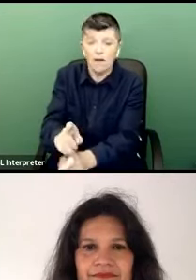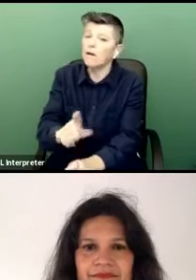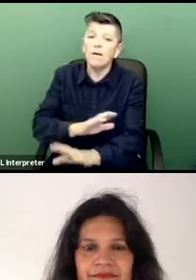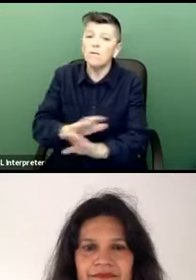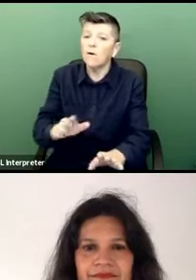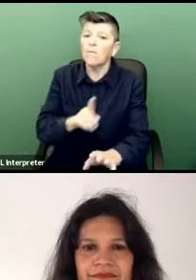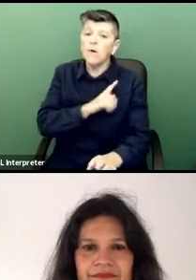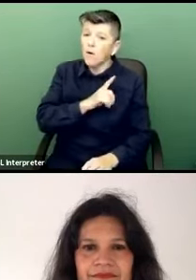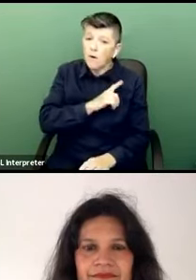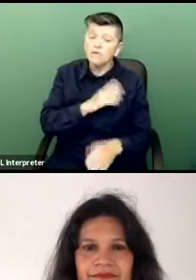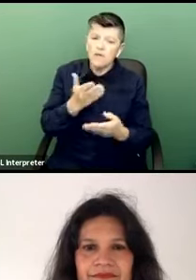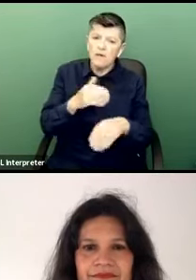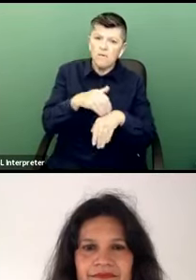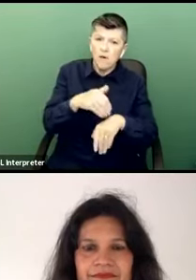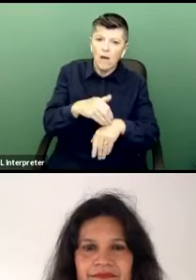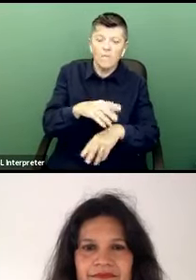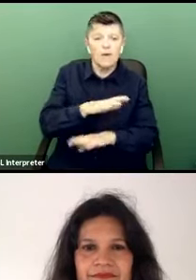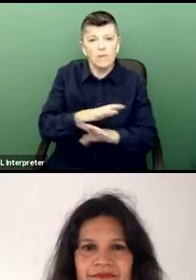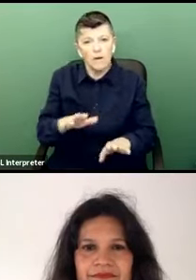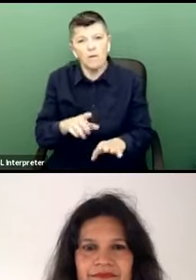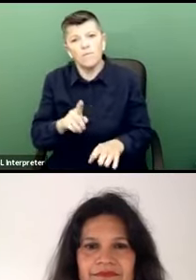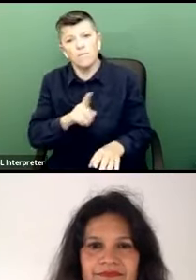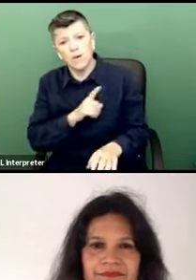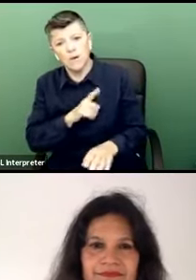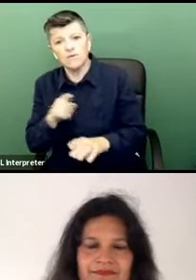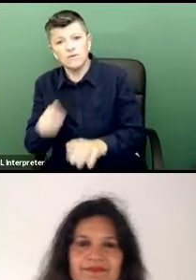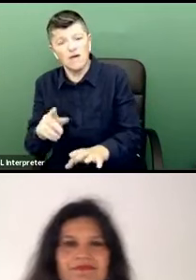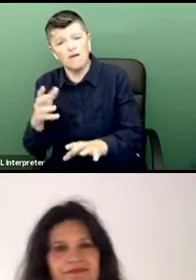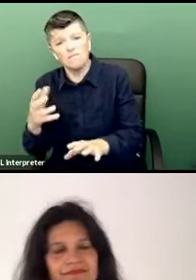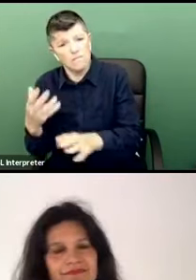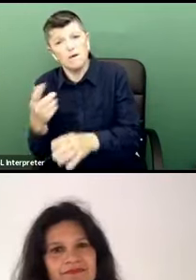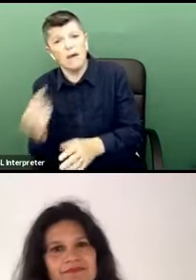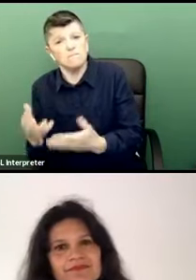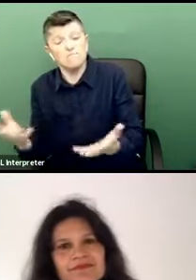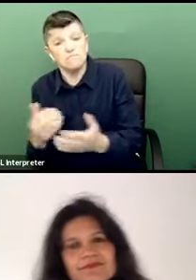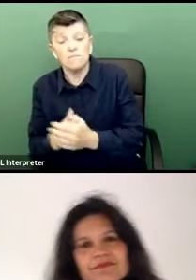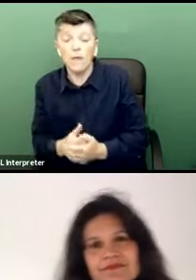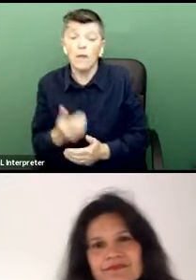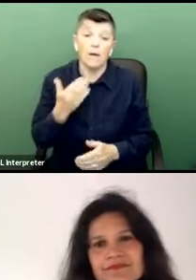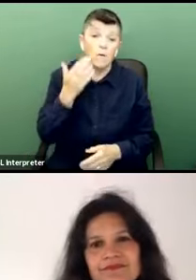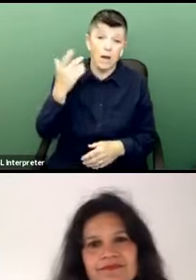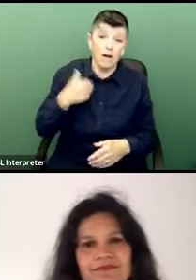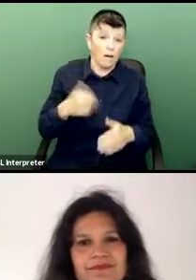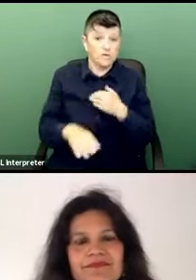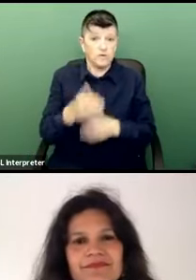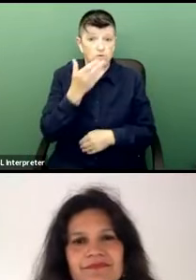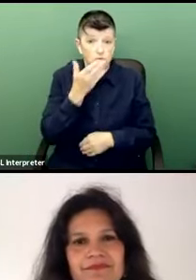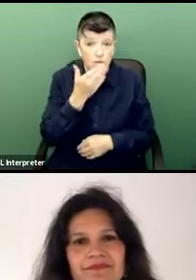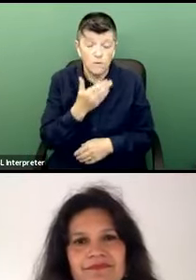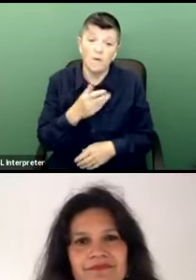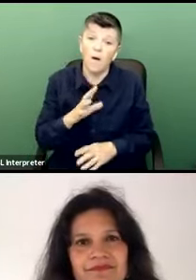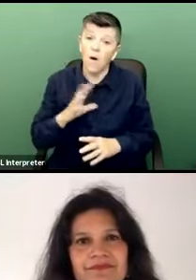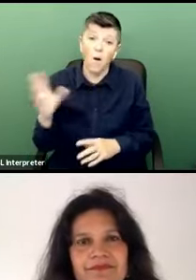establishment that can do it of course is the judiciary. But secondly a lot of the constitution is being